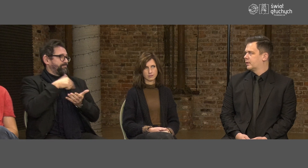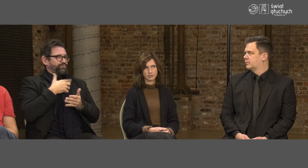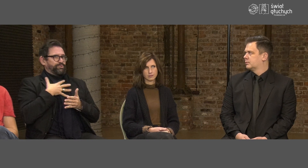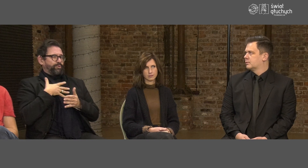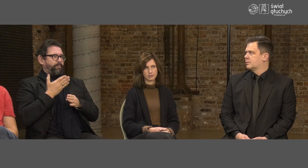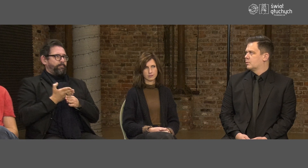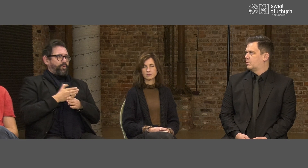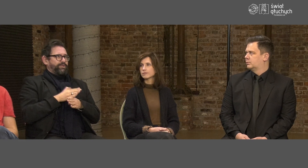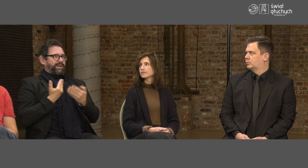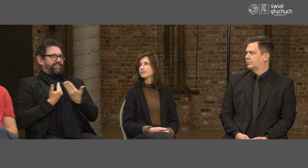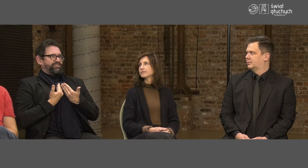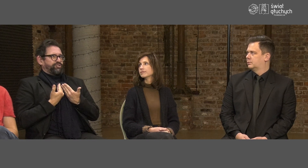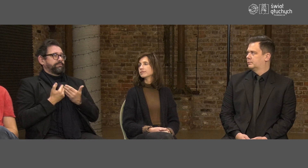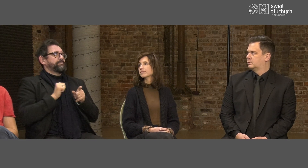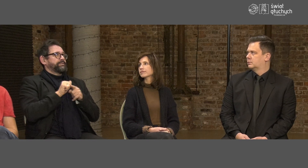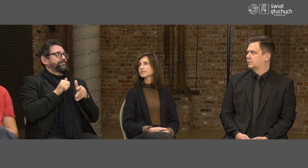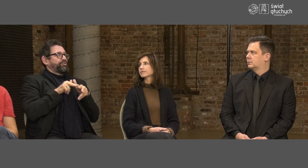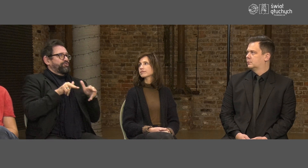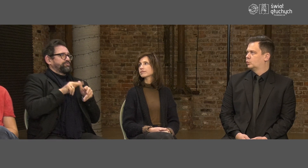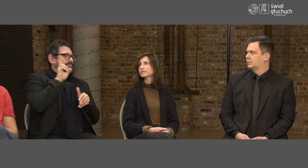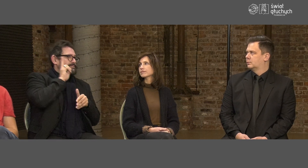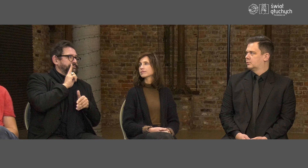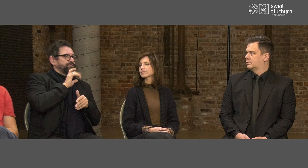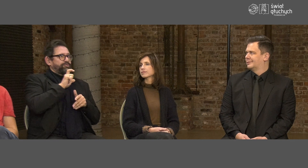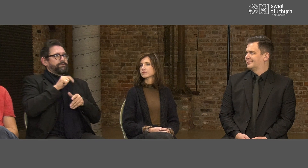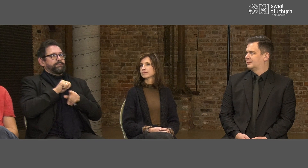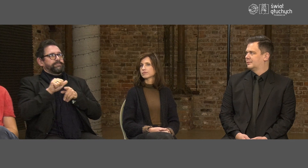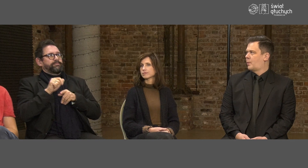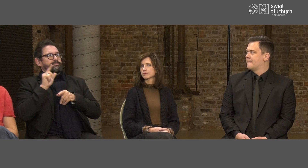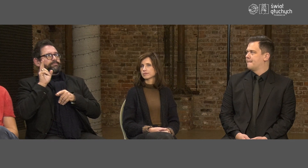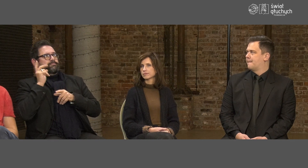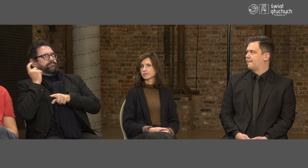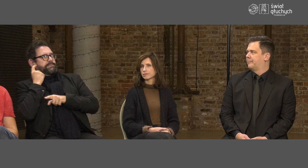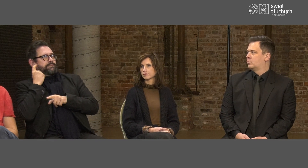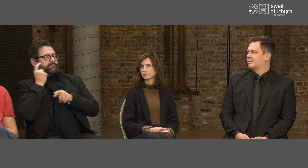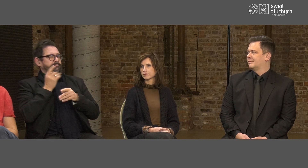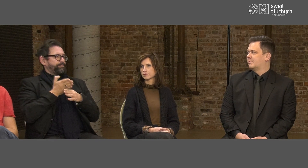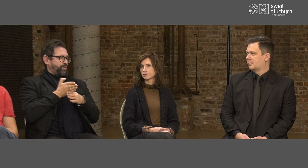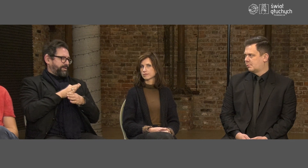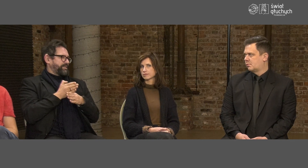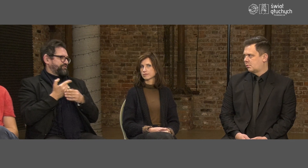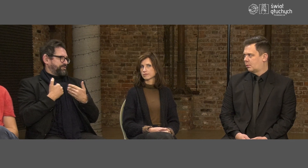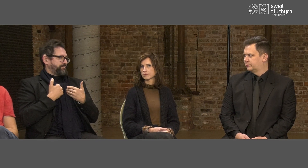I feel like I'm between these two worlds — the hearing and the deaf.